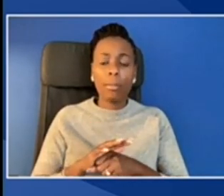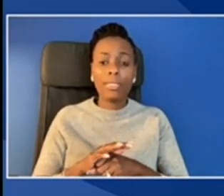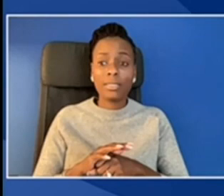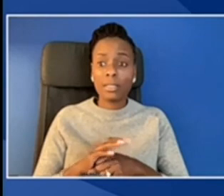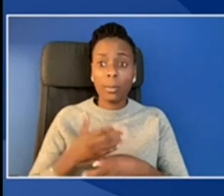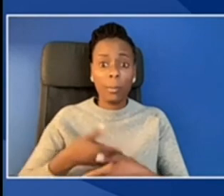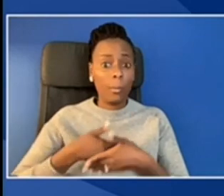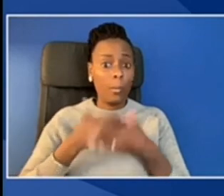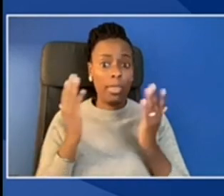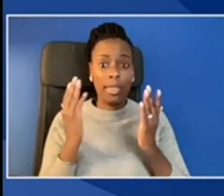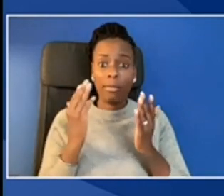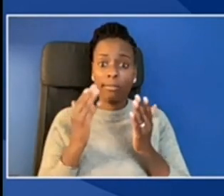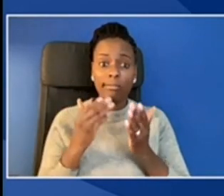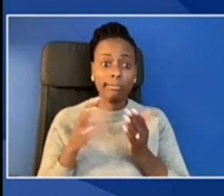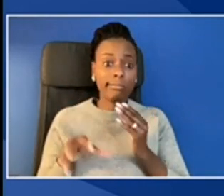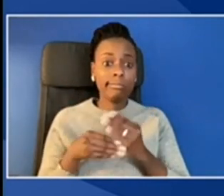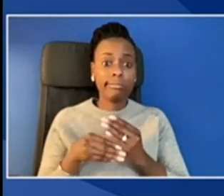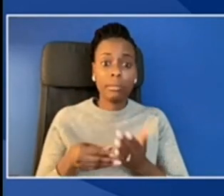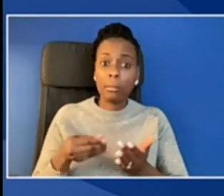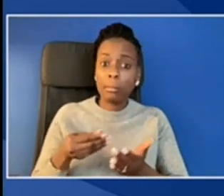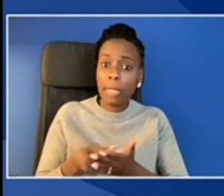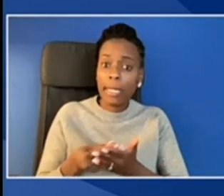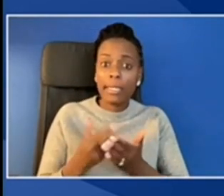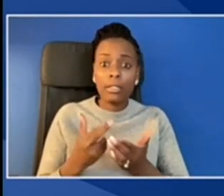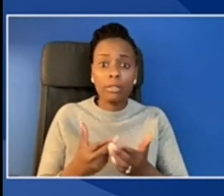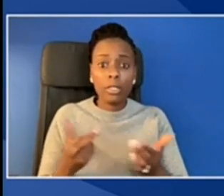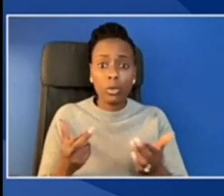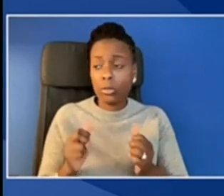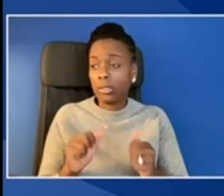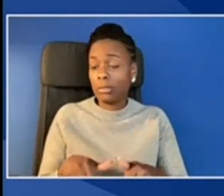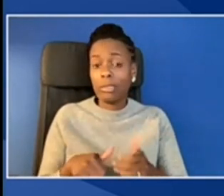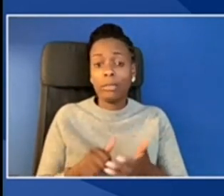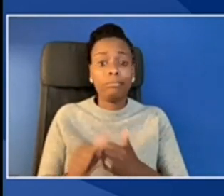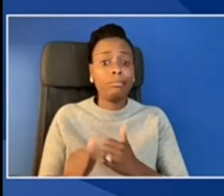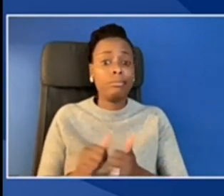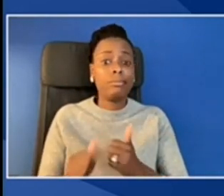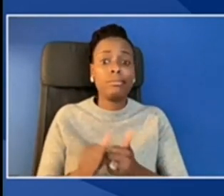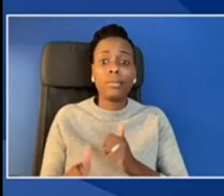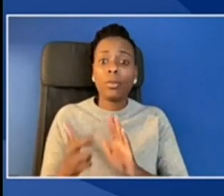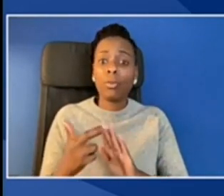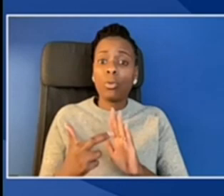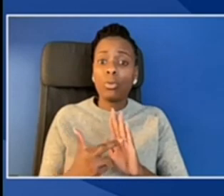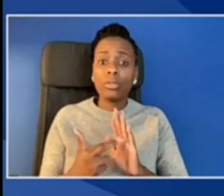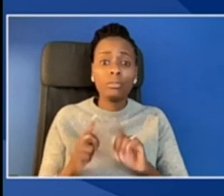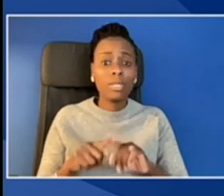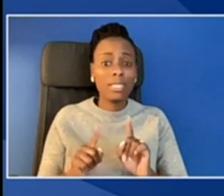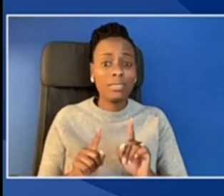money, you can pass all the regulations you want, but borrowers will be left in